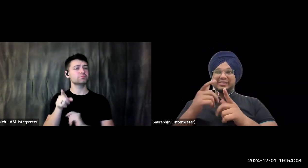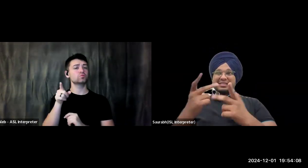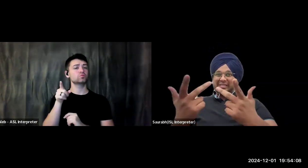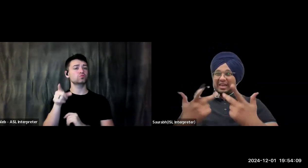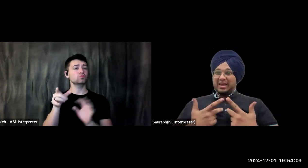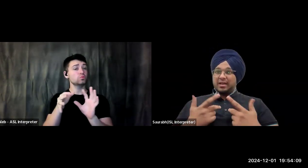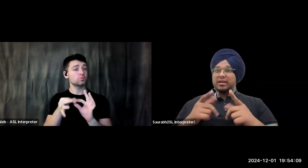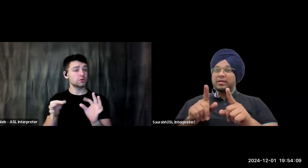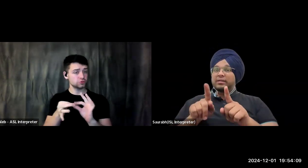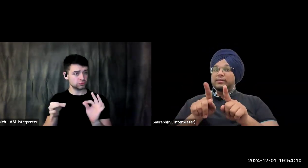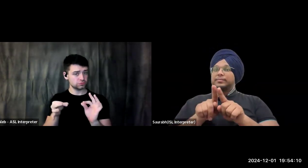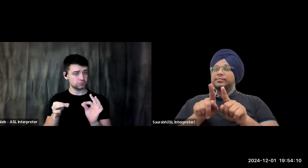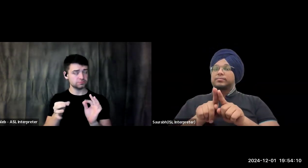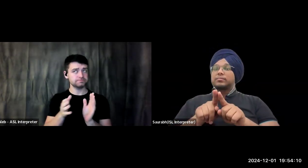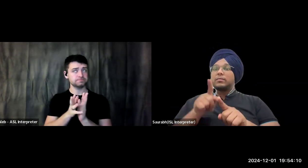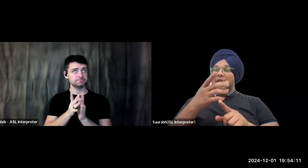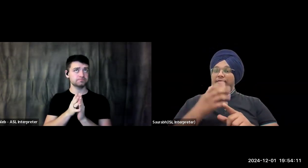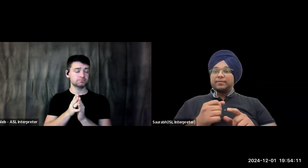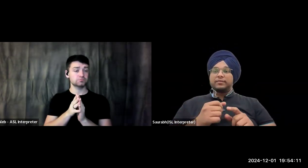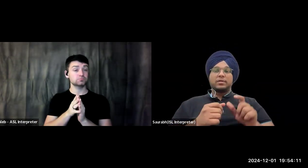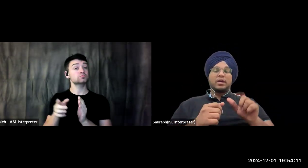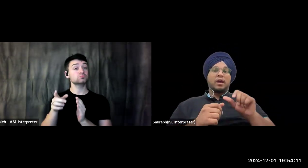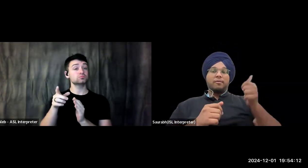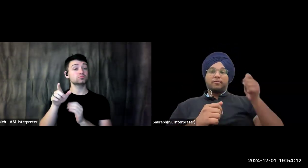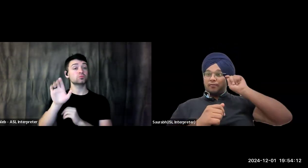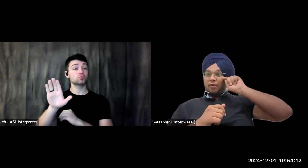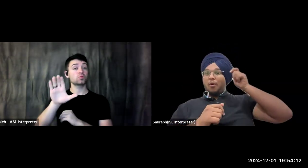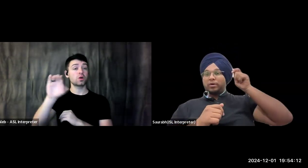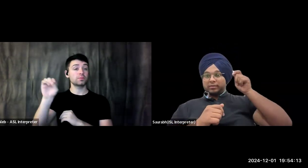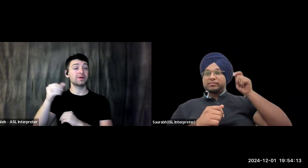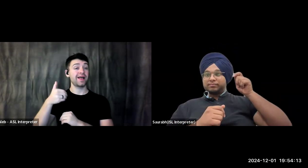customers from other countries.